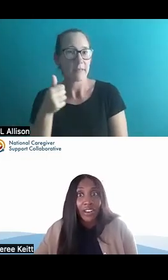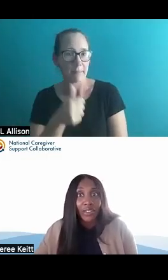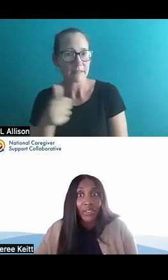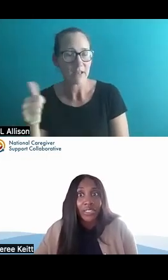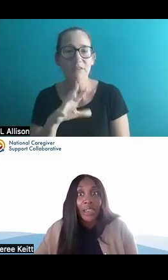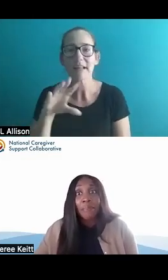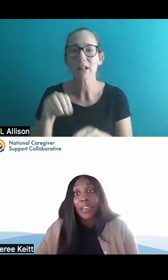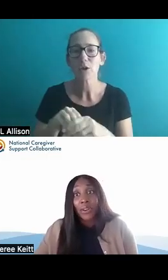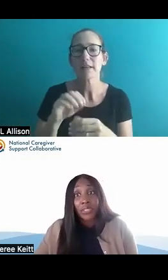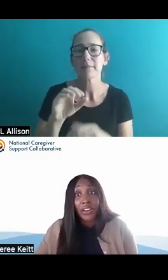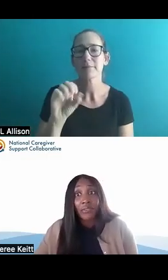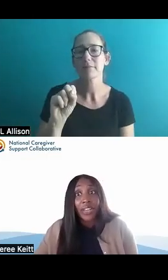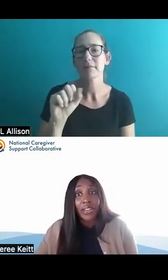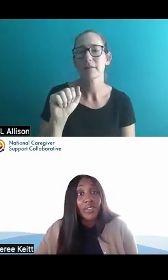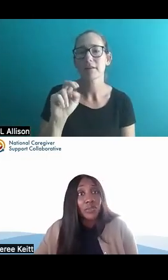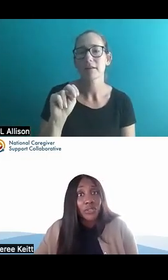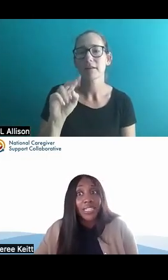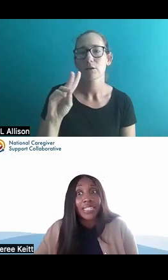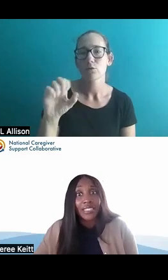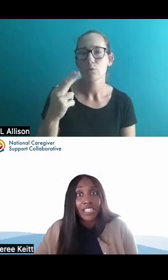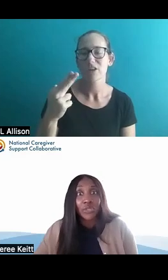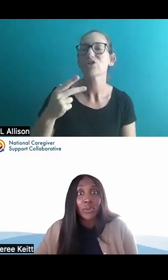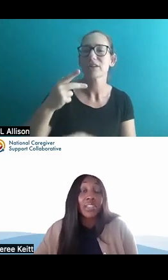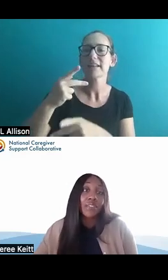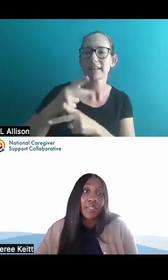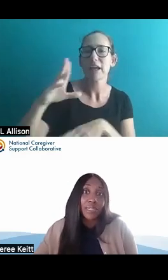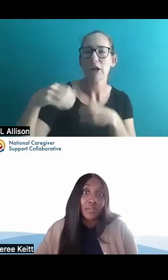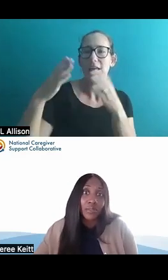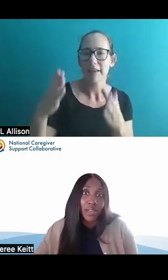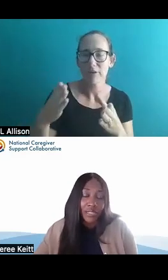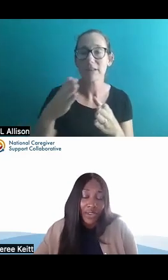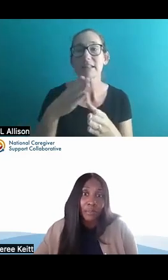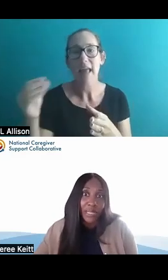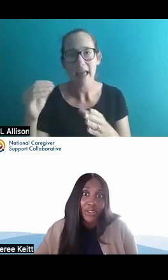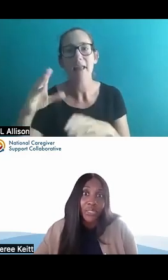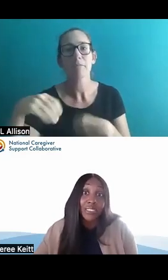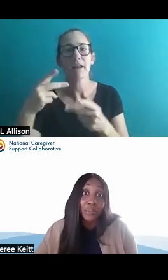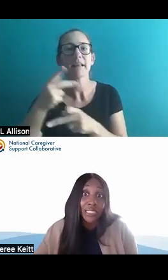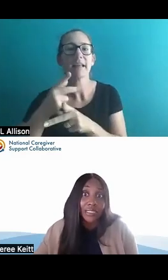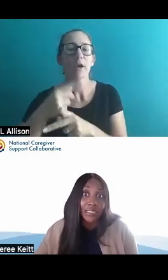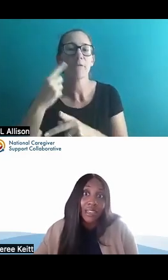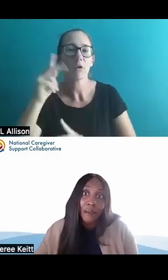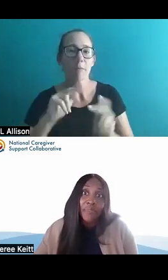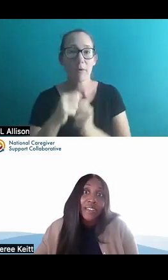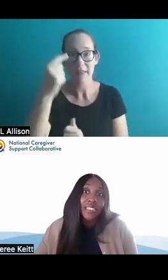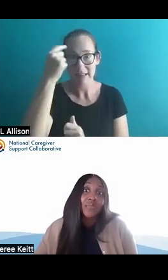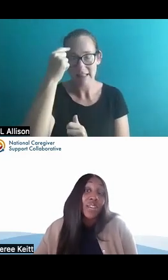caregivers and those caring for individuals with intellectual and developmental disabilities. This